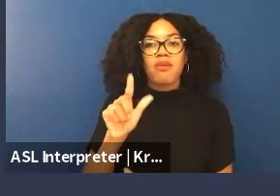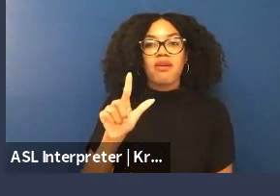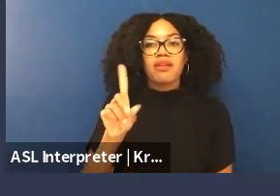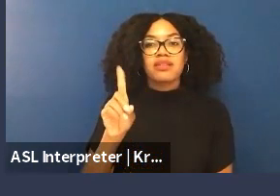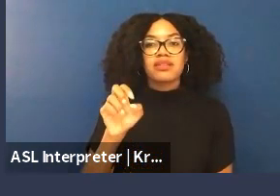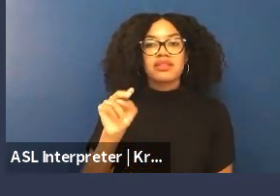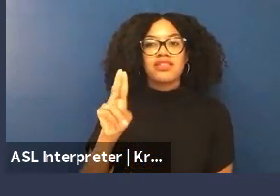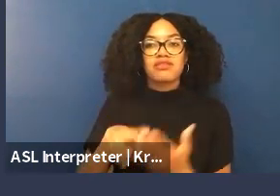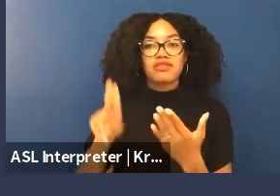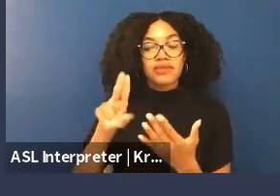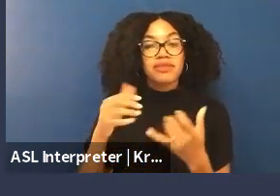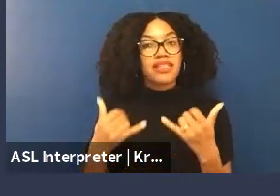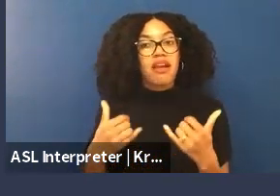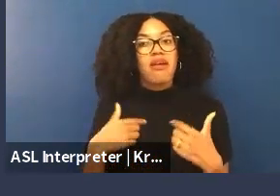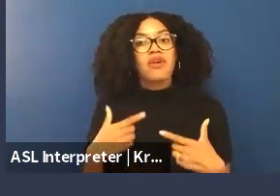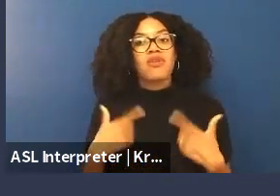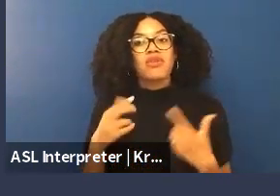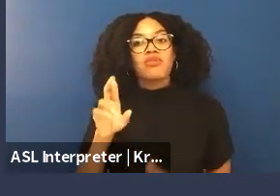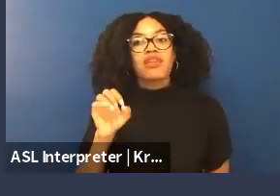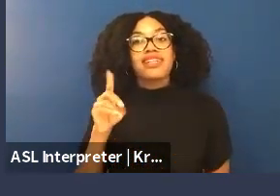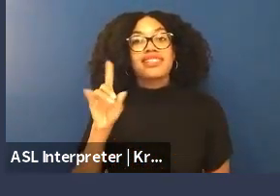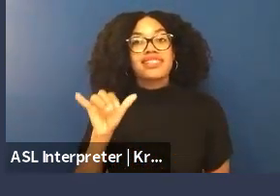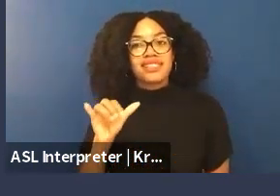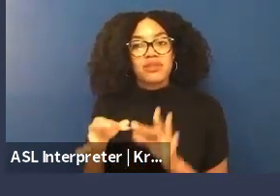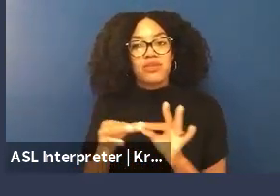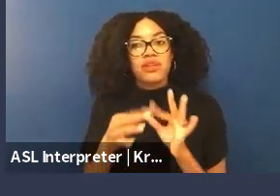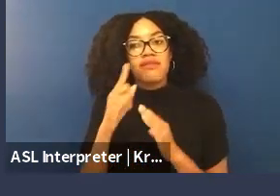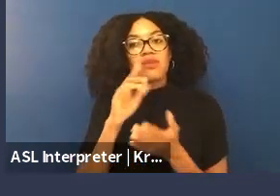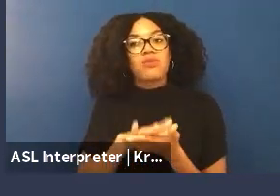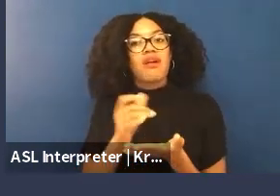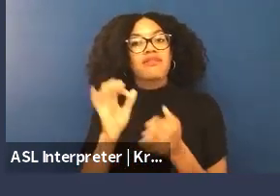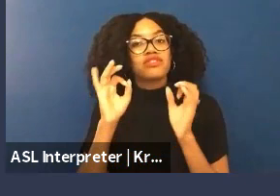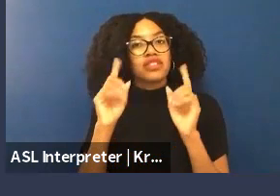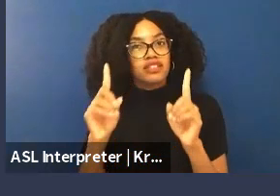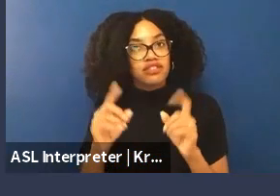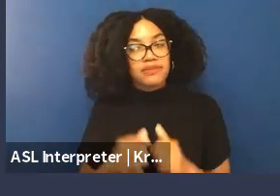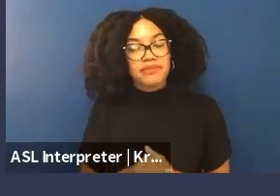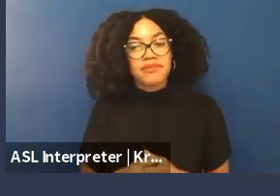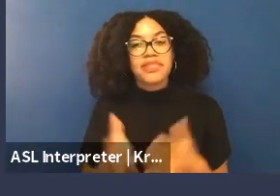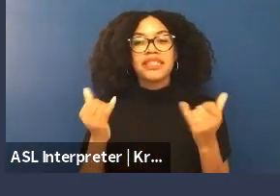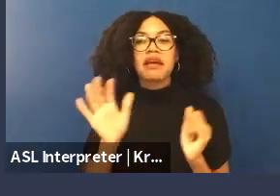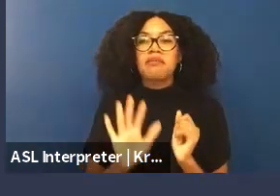coordinator for the school of education. And we do about, now with COVID, only around 24 events a